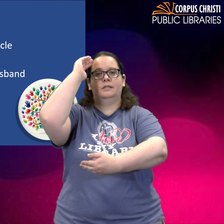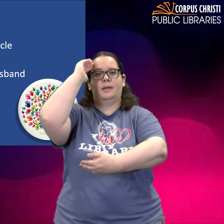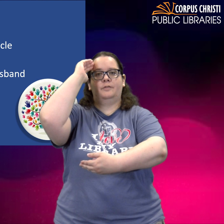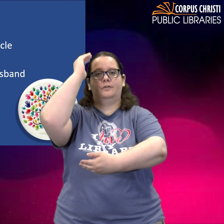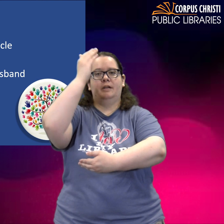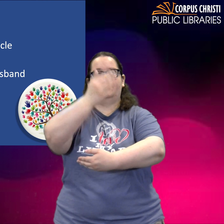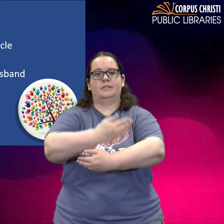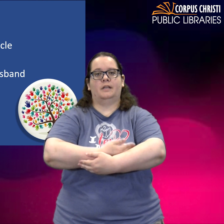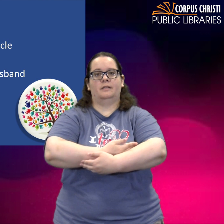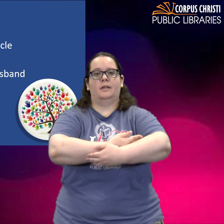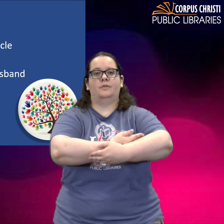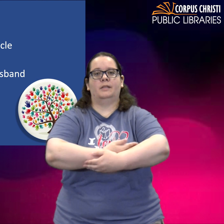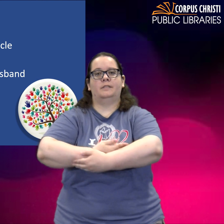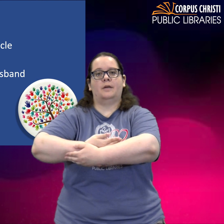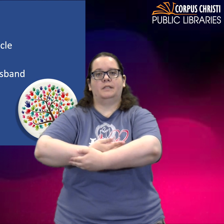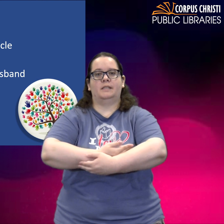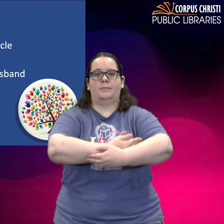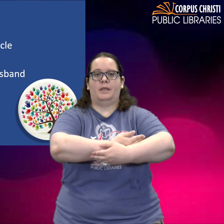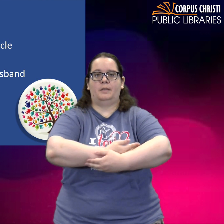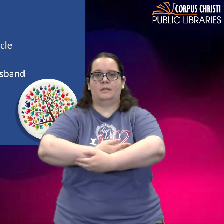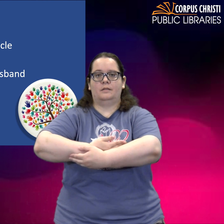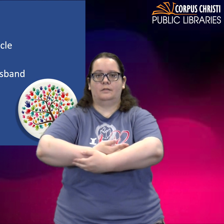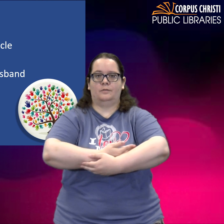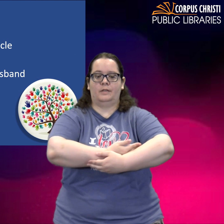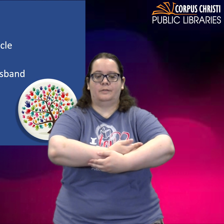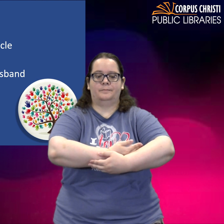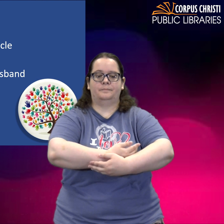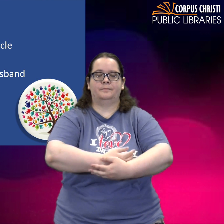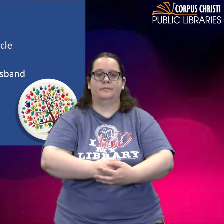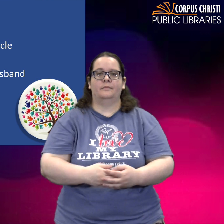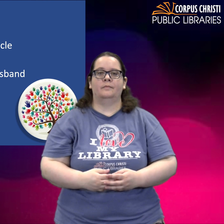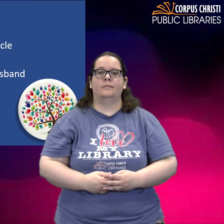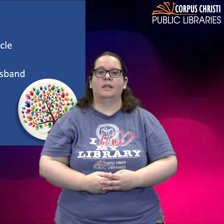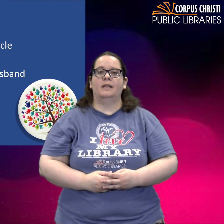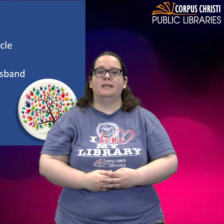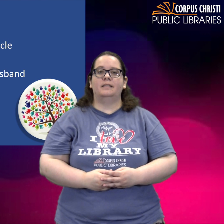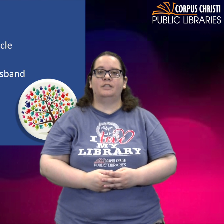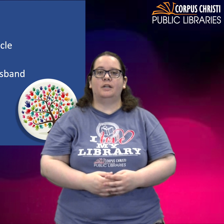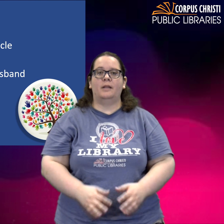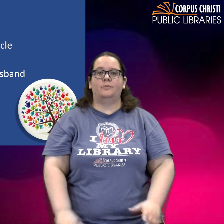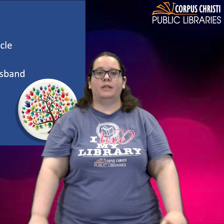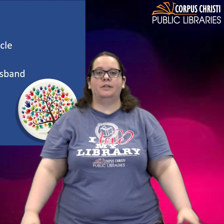tap your forehead for son, and bring them down into that baby cradle. Sister and brother,